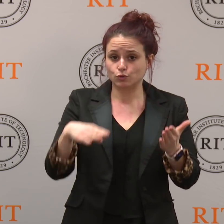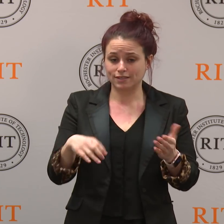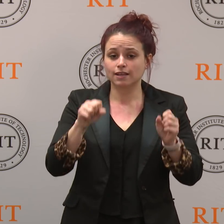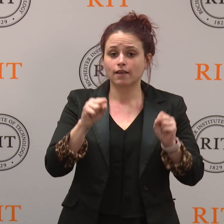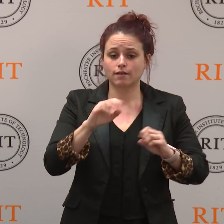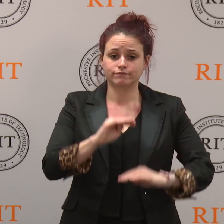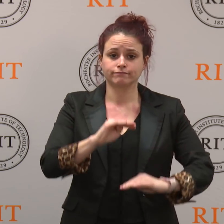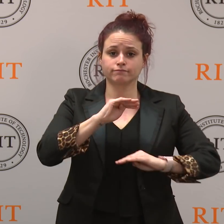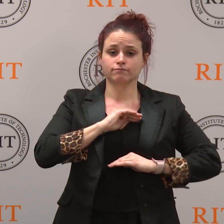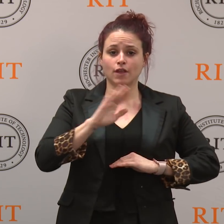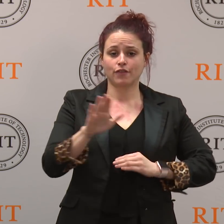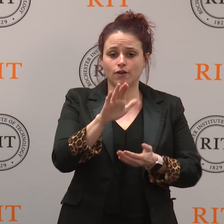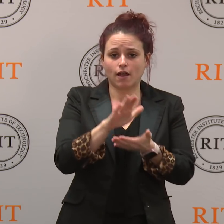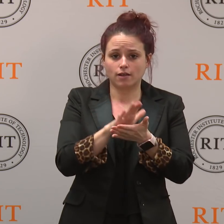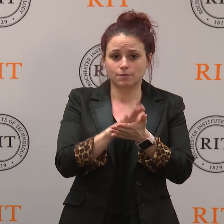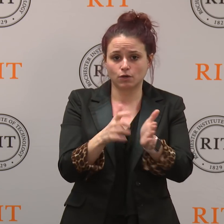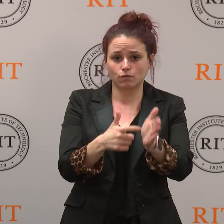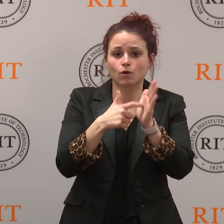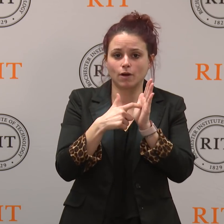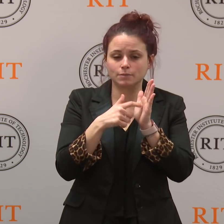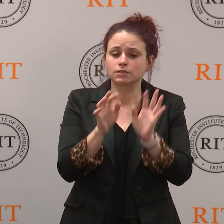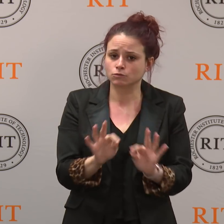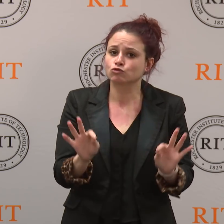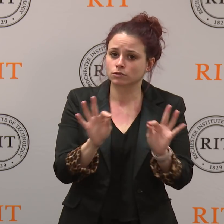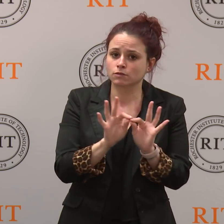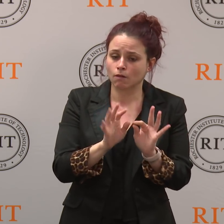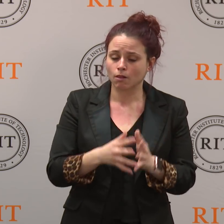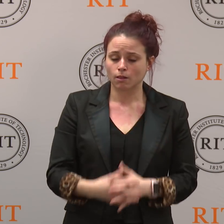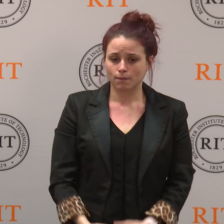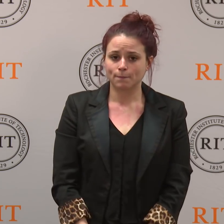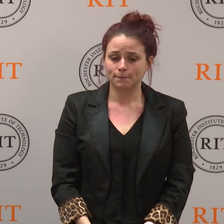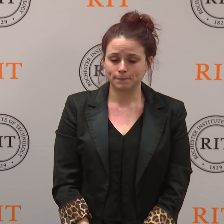their academic requirements.